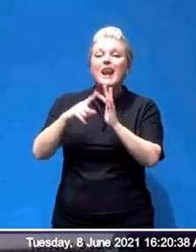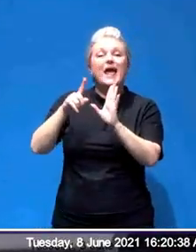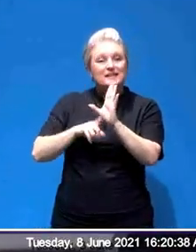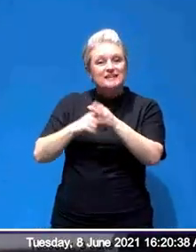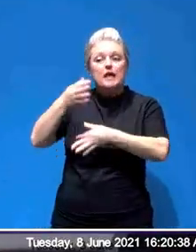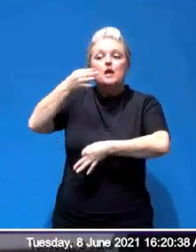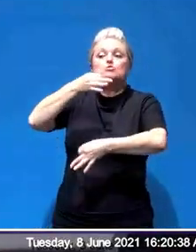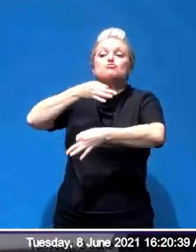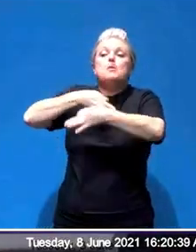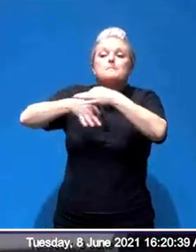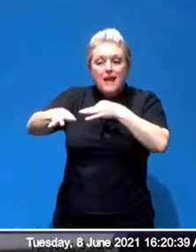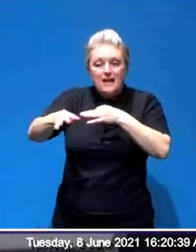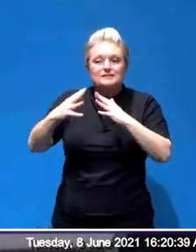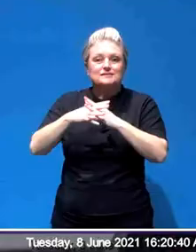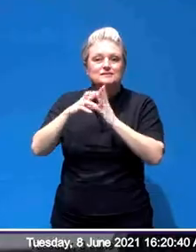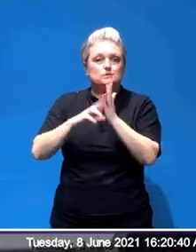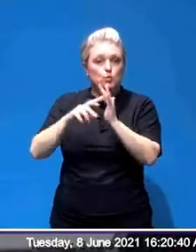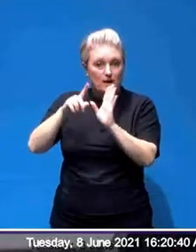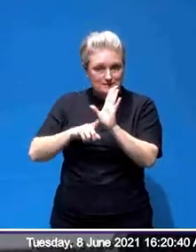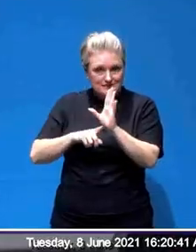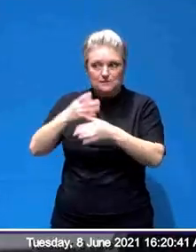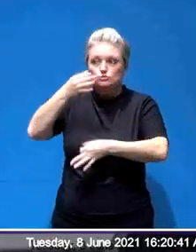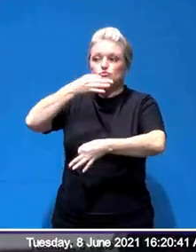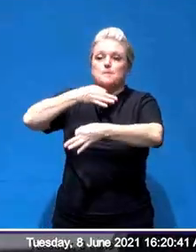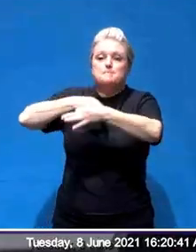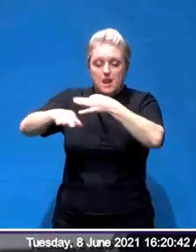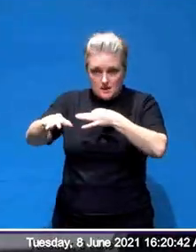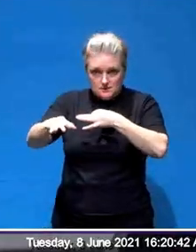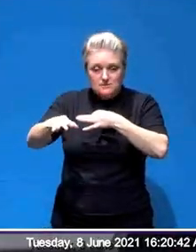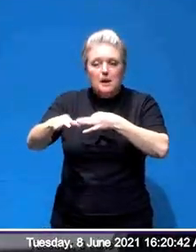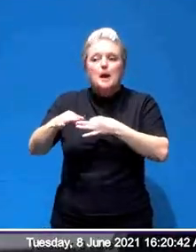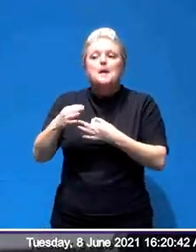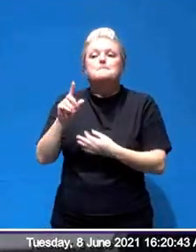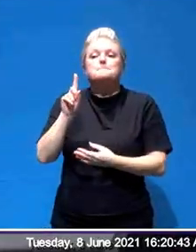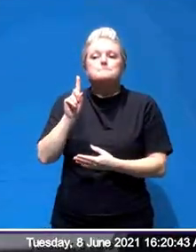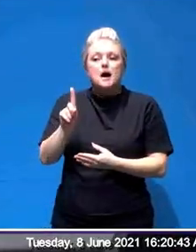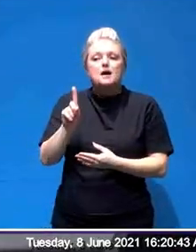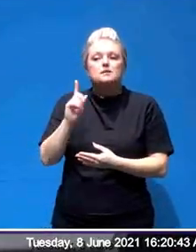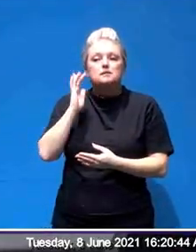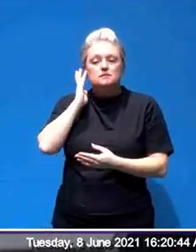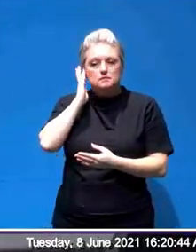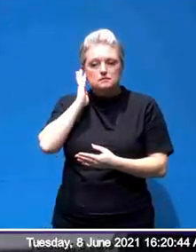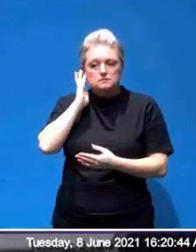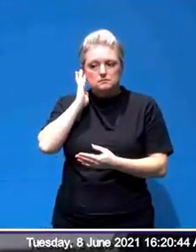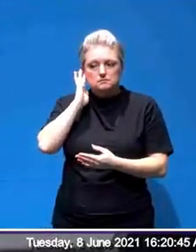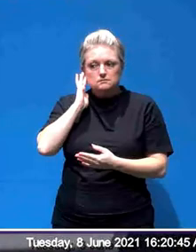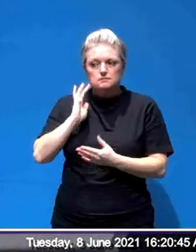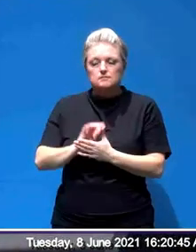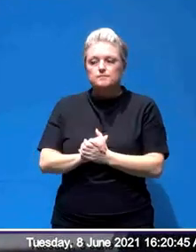alternative arrangements had been made for the oversight of the house and the area that Mitchell lived in.